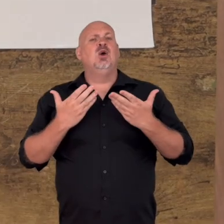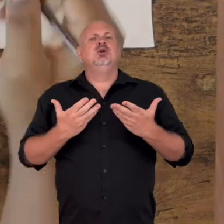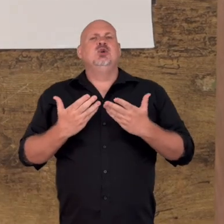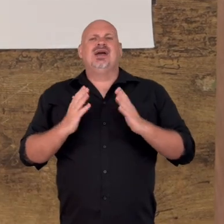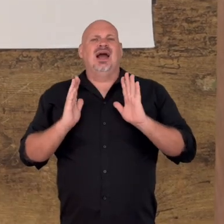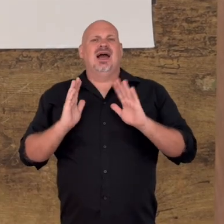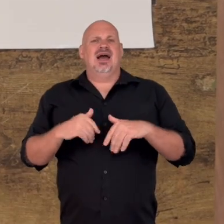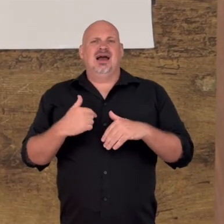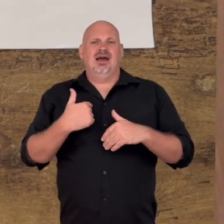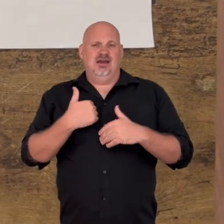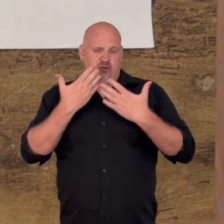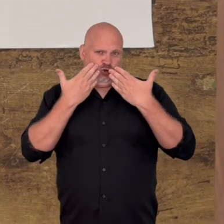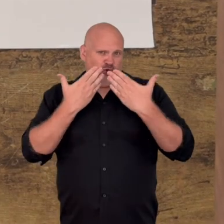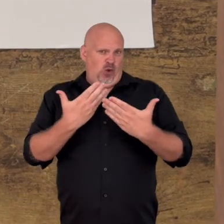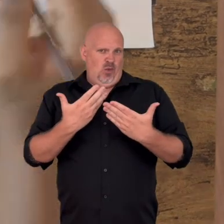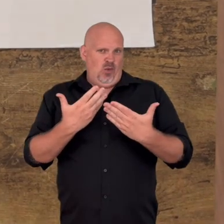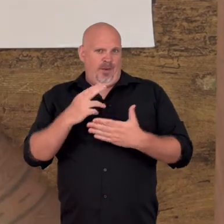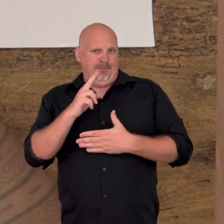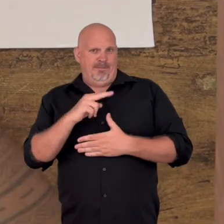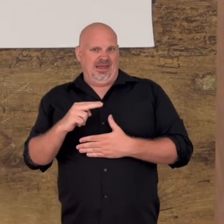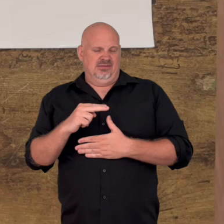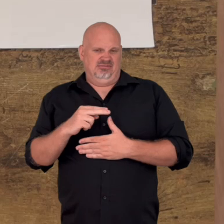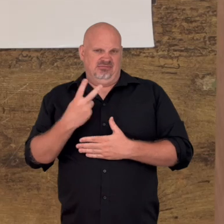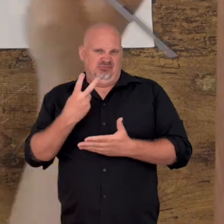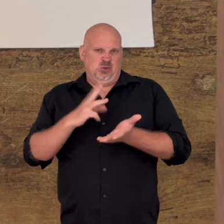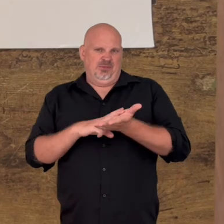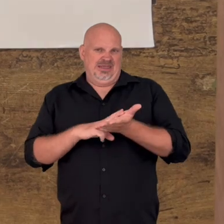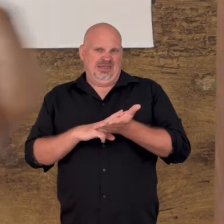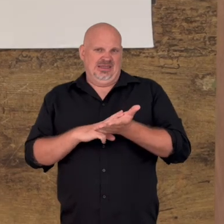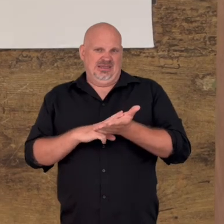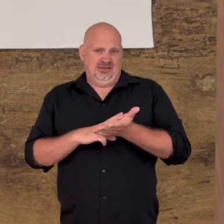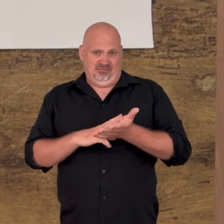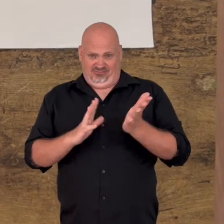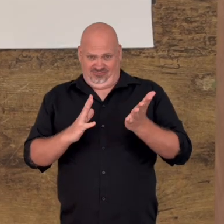anyways so let's continue so now we've used the red we've used the light color